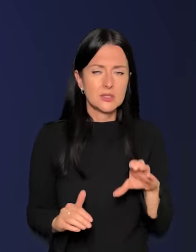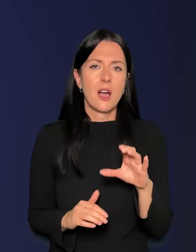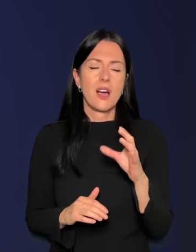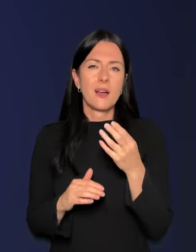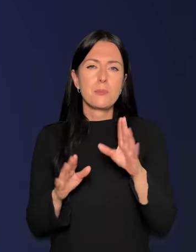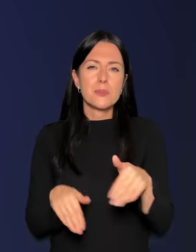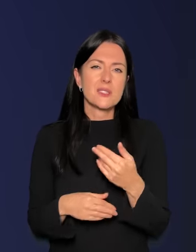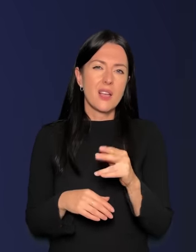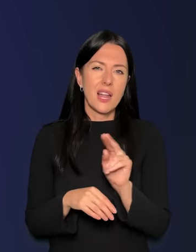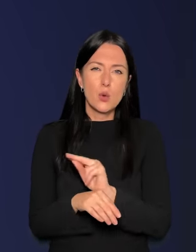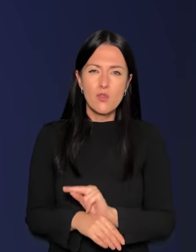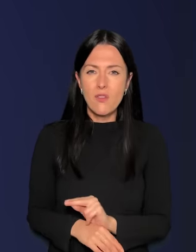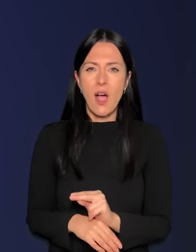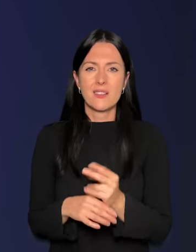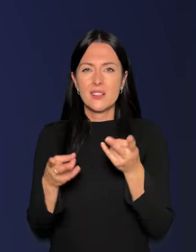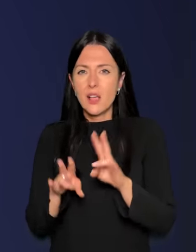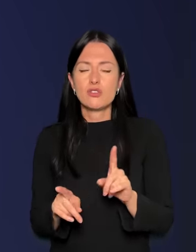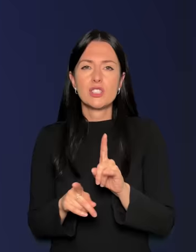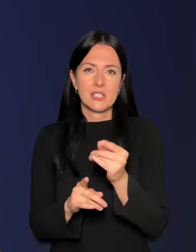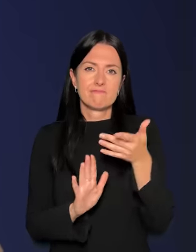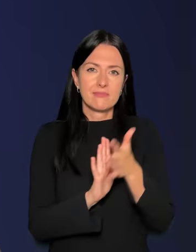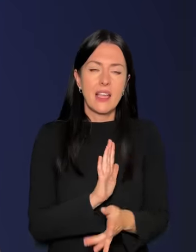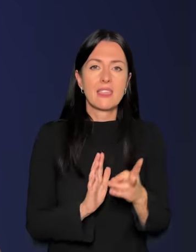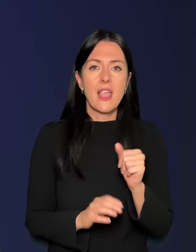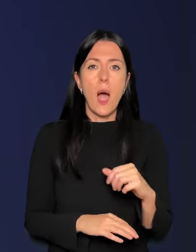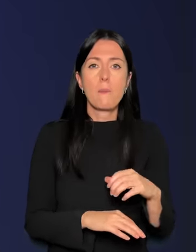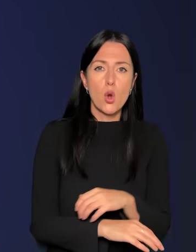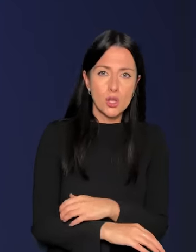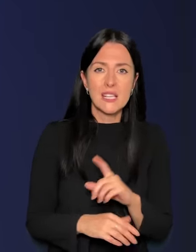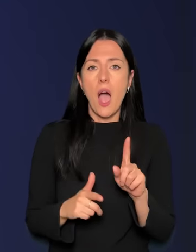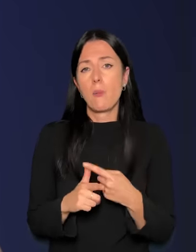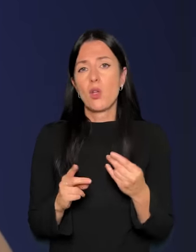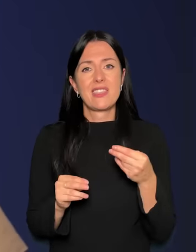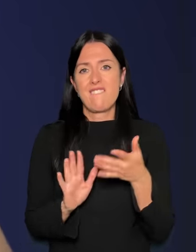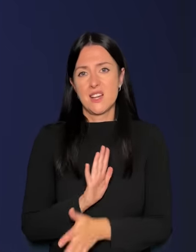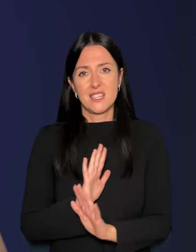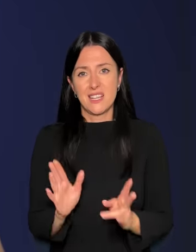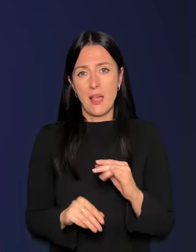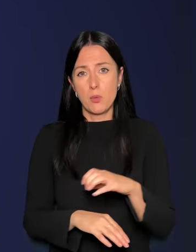take the leftover money from my treatment, and spend it on a prosthetic, or not spend it on a prosthetic.